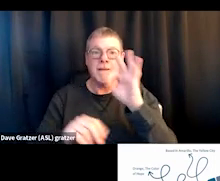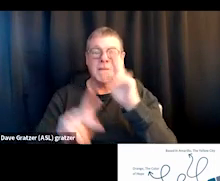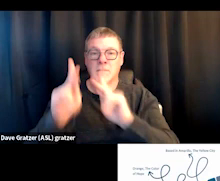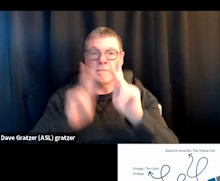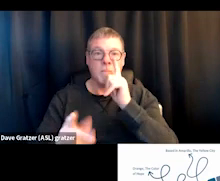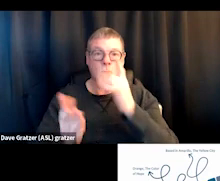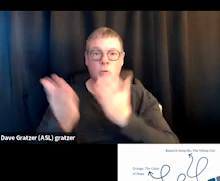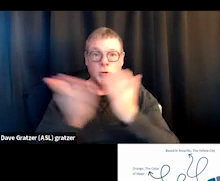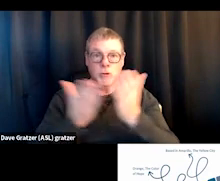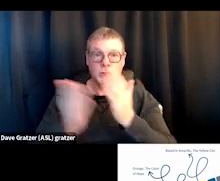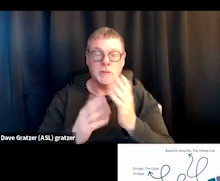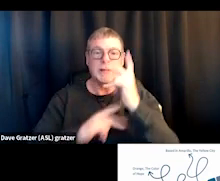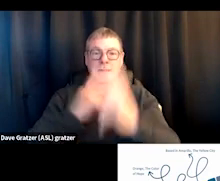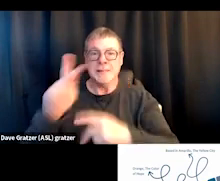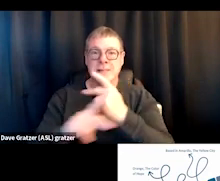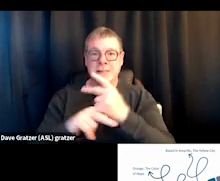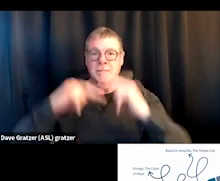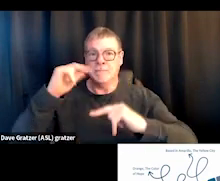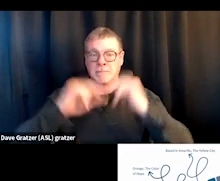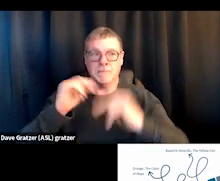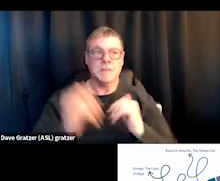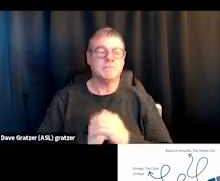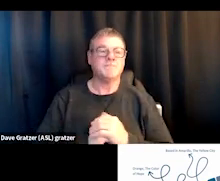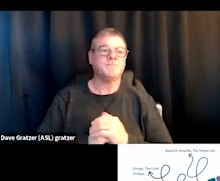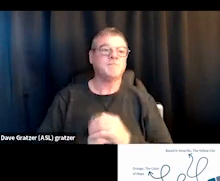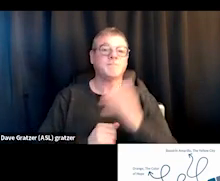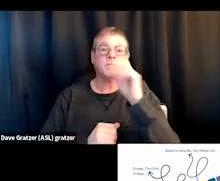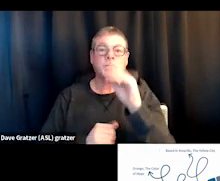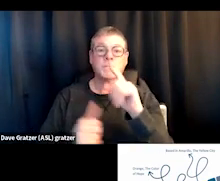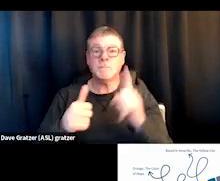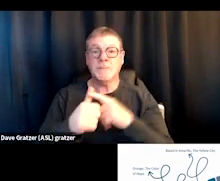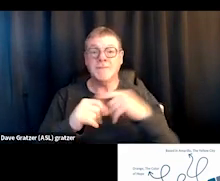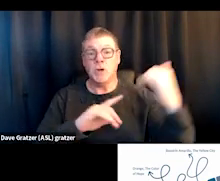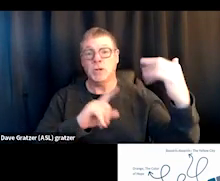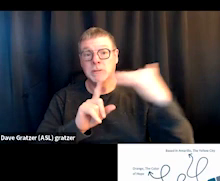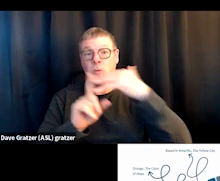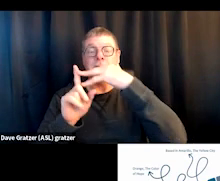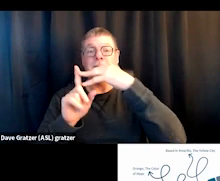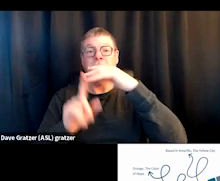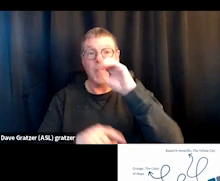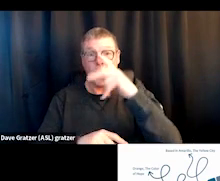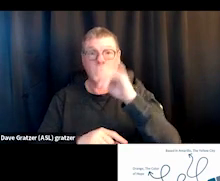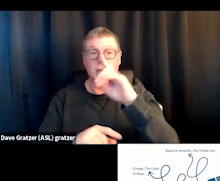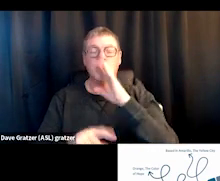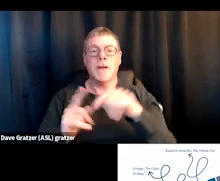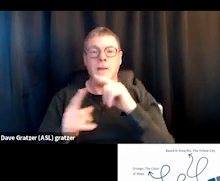in these types of facilities. So, you know, that first wave of the opioid epidemics were really about prescription opioids